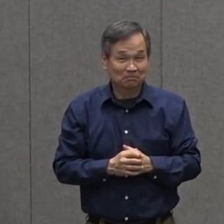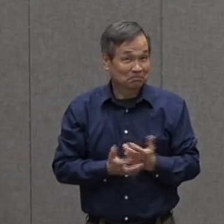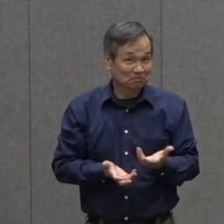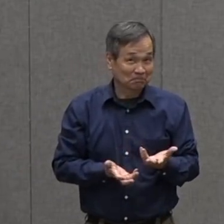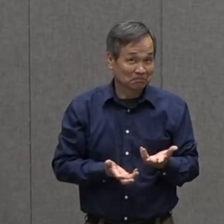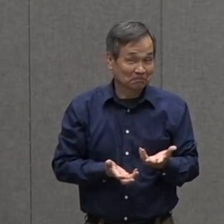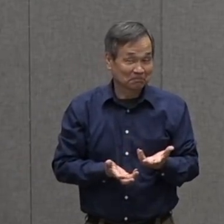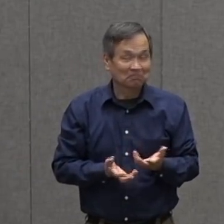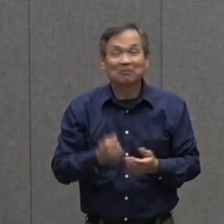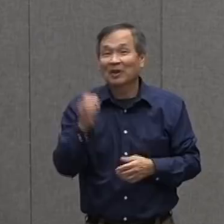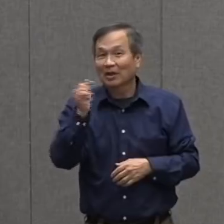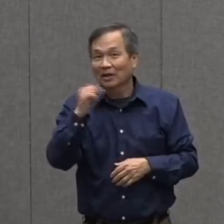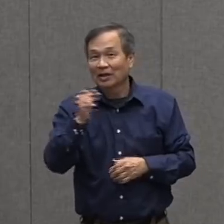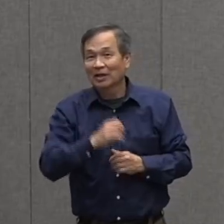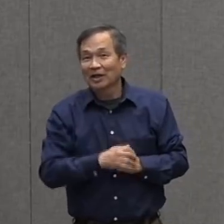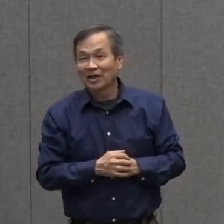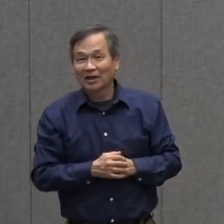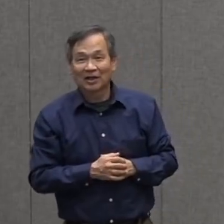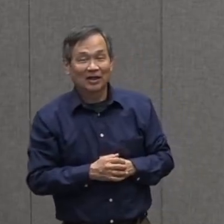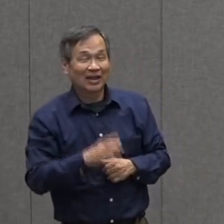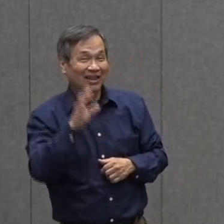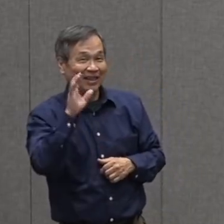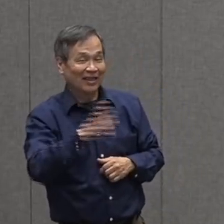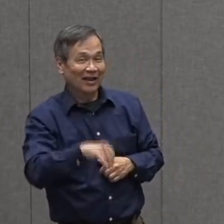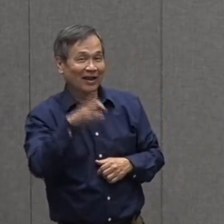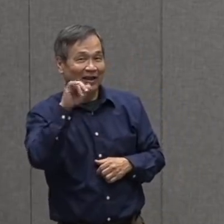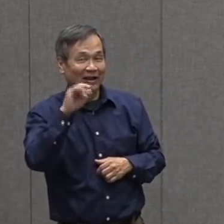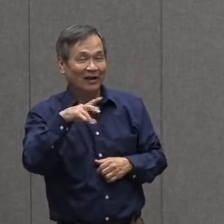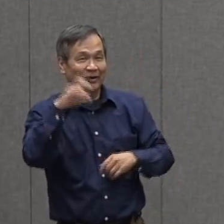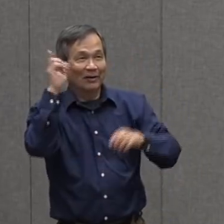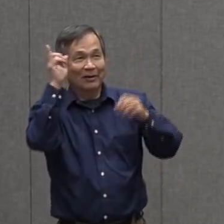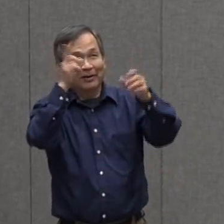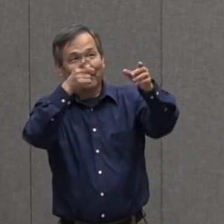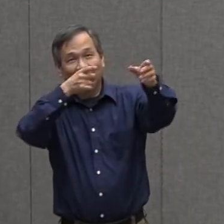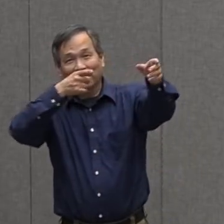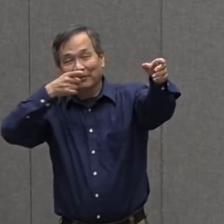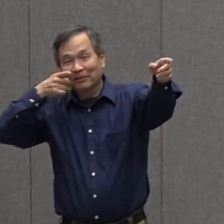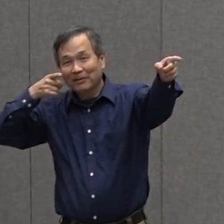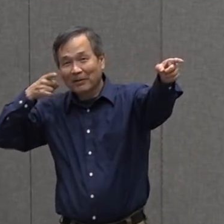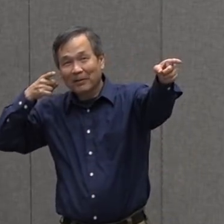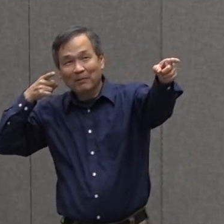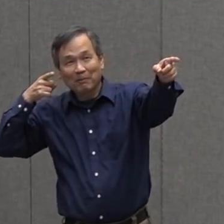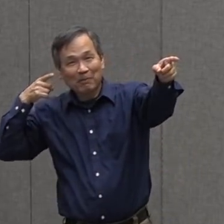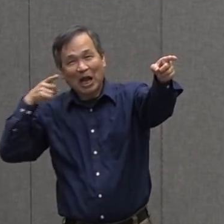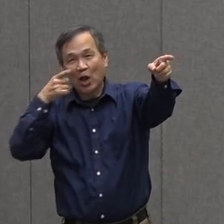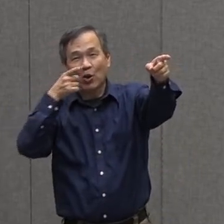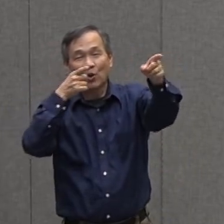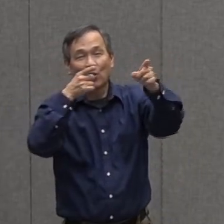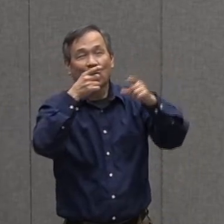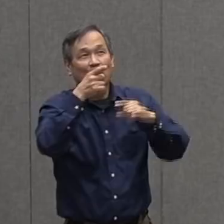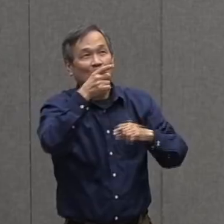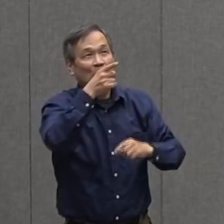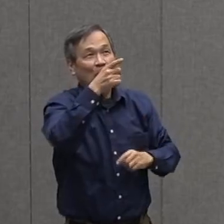Yeah, so he used that arrow from the eagle feather to shoot up into the cloud and pierce the cloud.